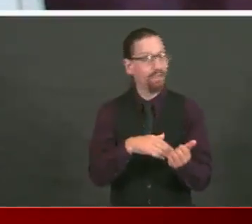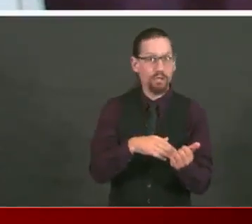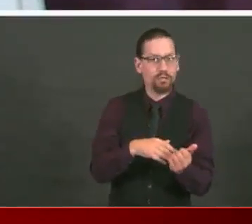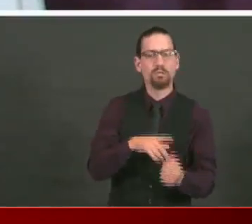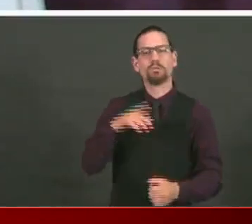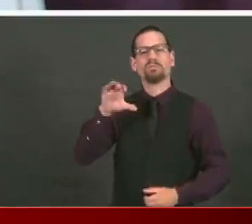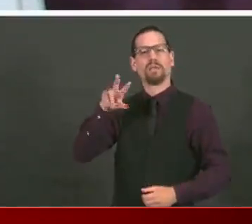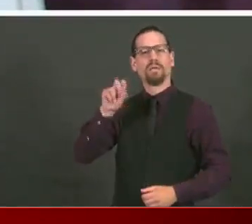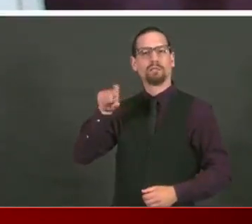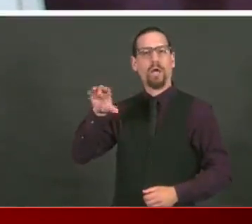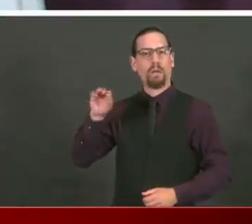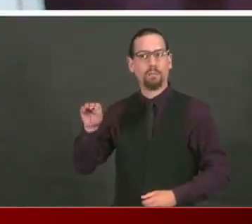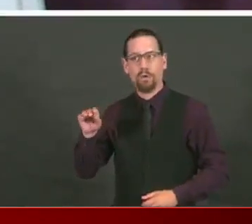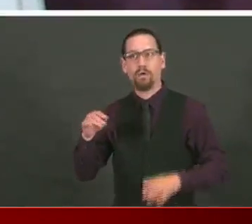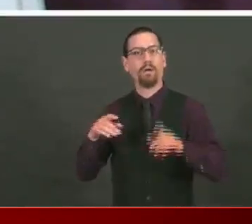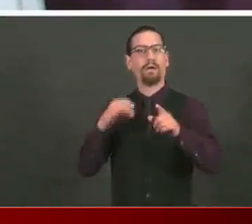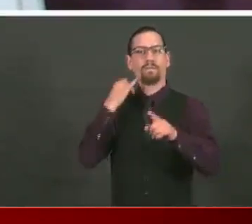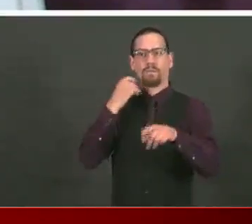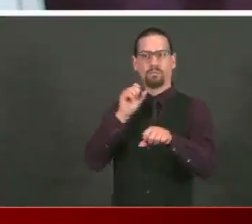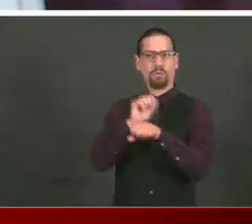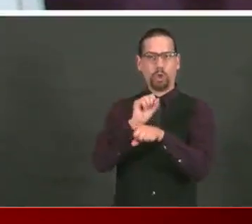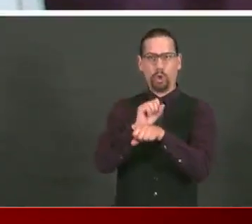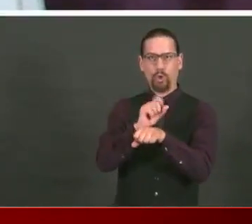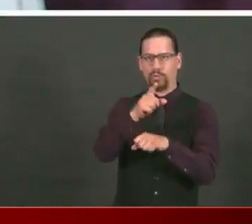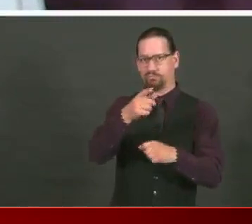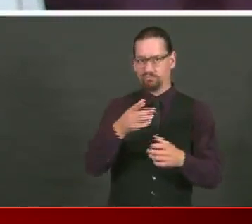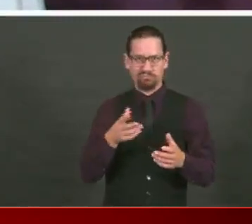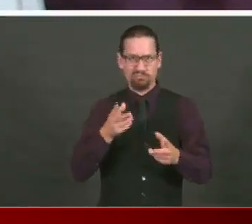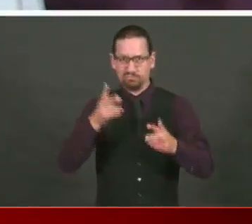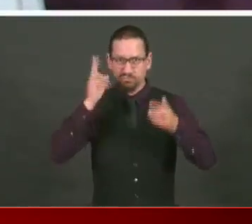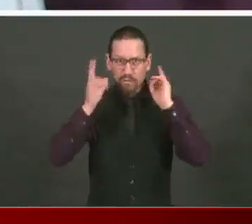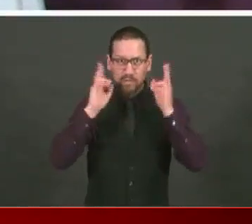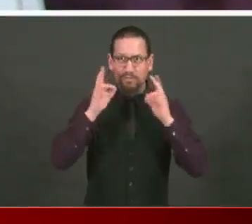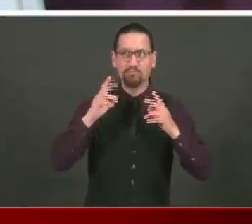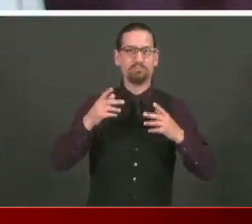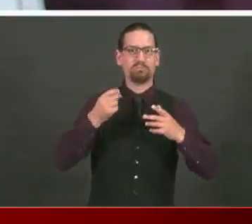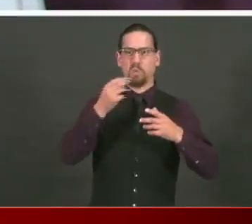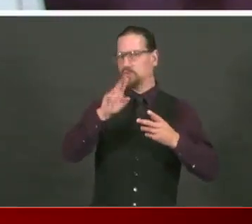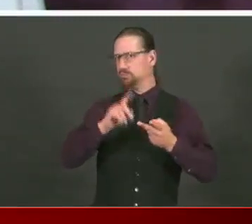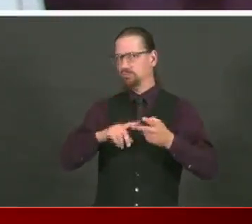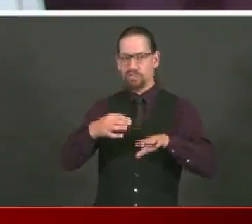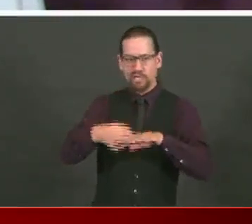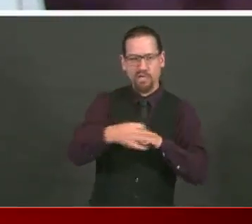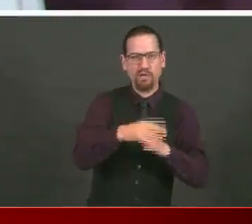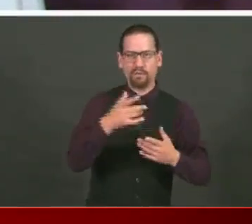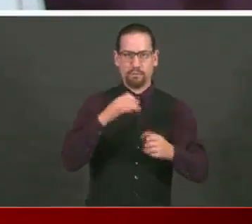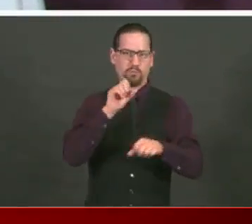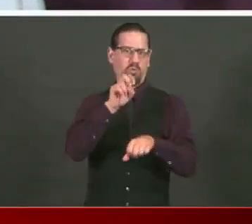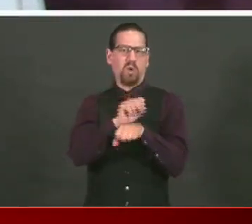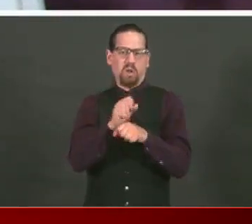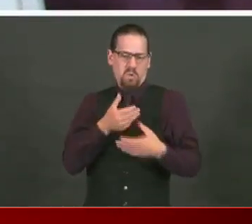CALL YOUR DOCTOR AND GET TESTED. IF YOU WORK IN A CLOSE CONTACT BUSINESS AND FEEL FINE, I AM